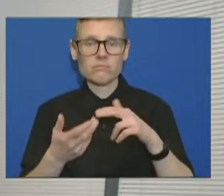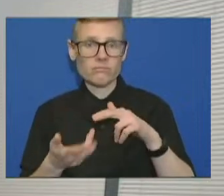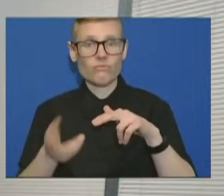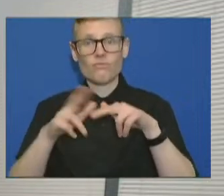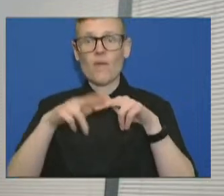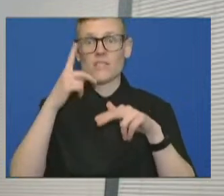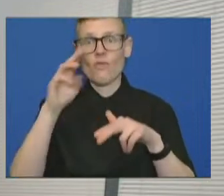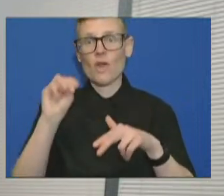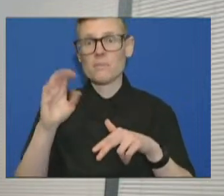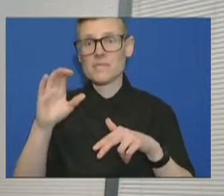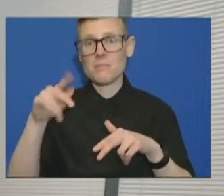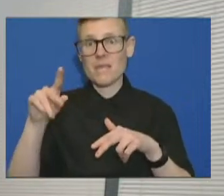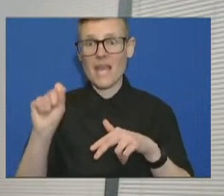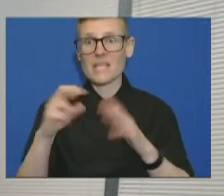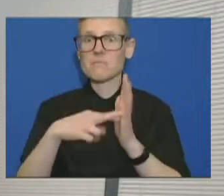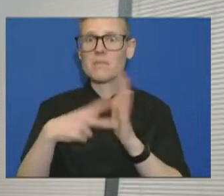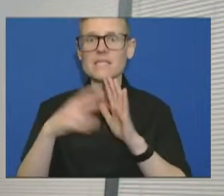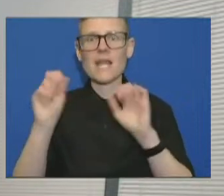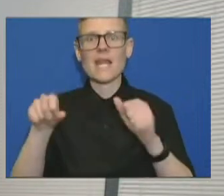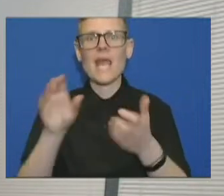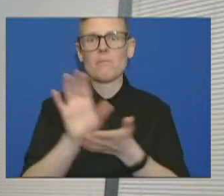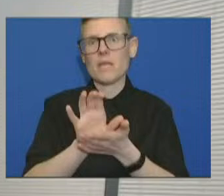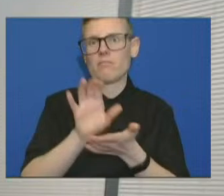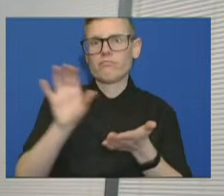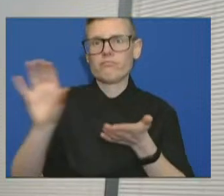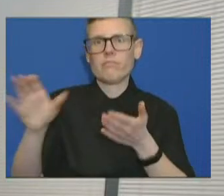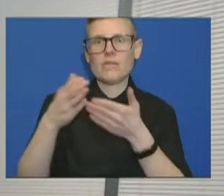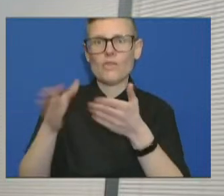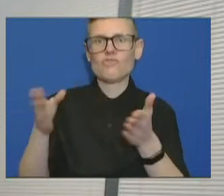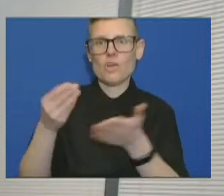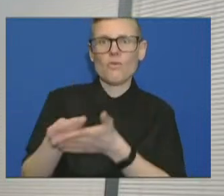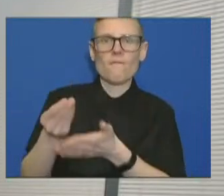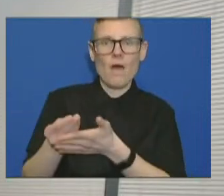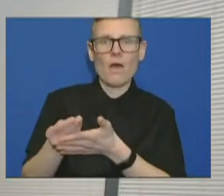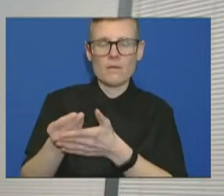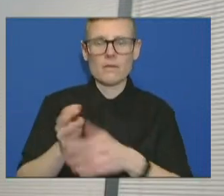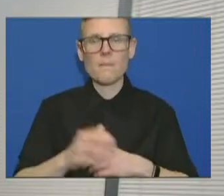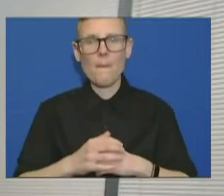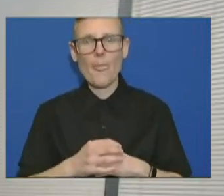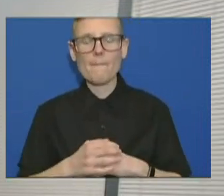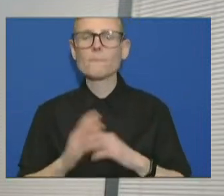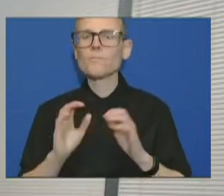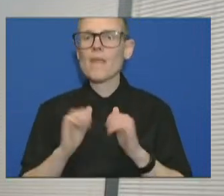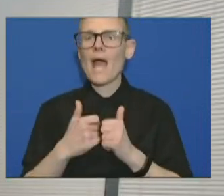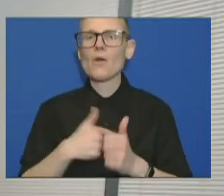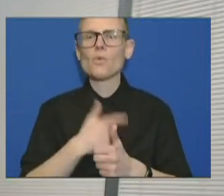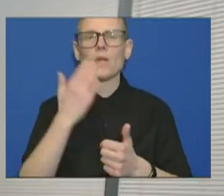We also know that the money is fungible and once raised for